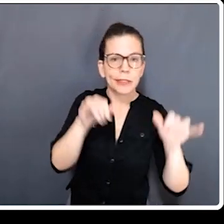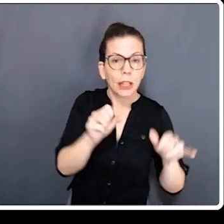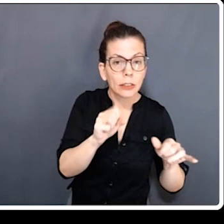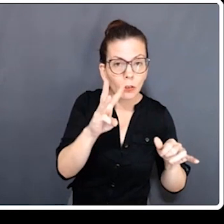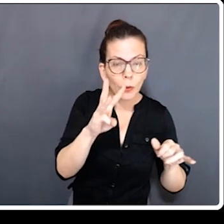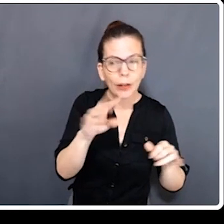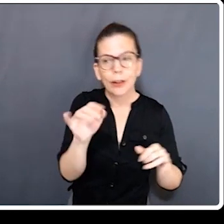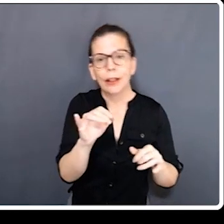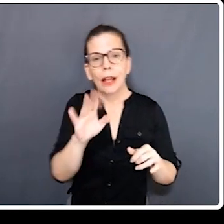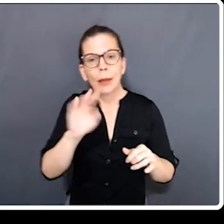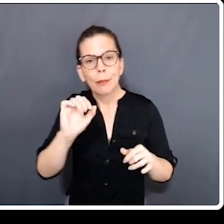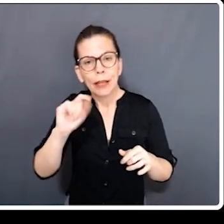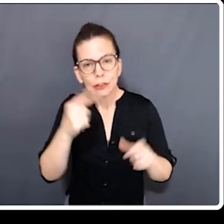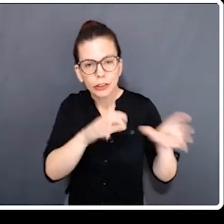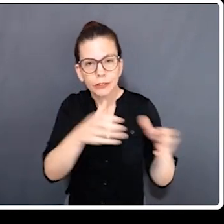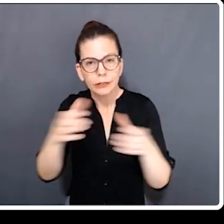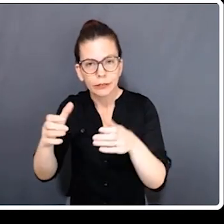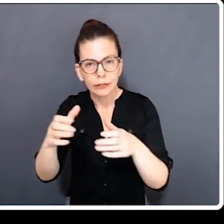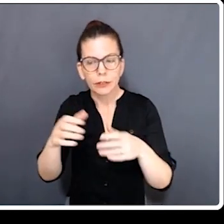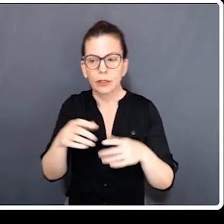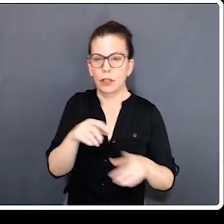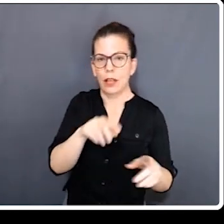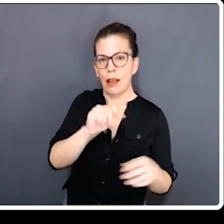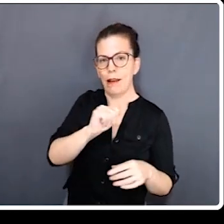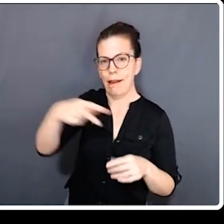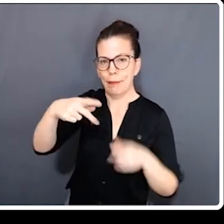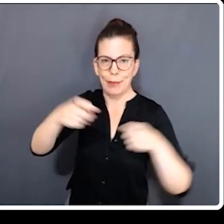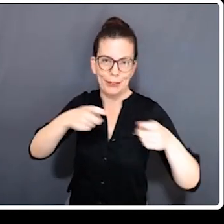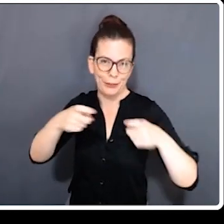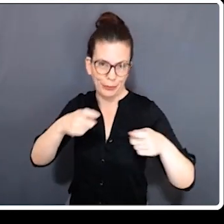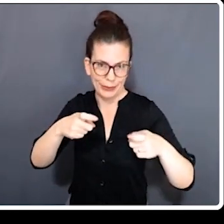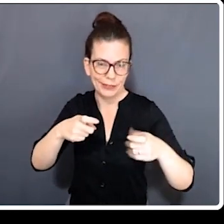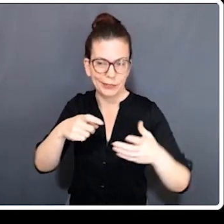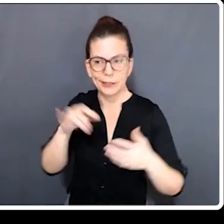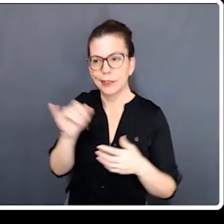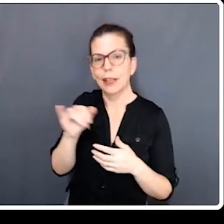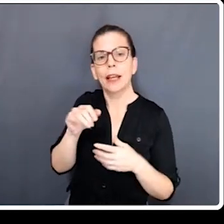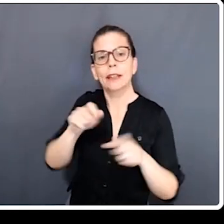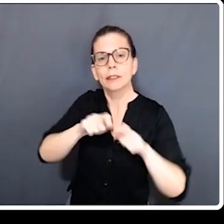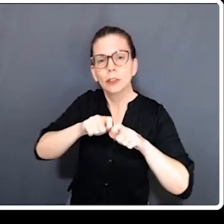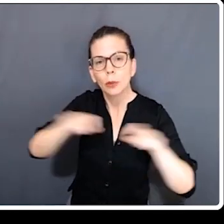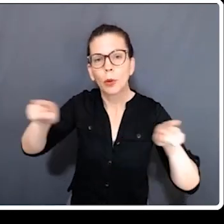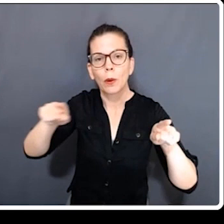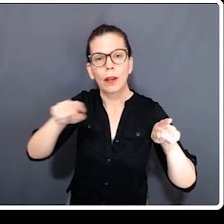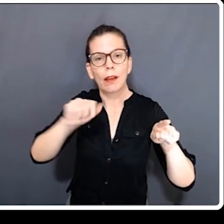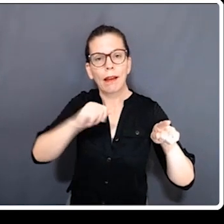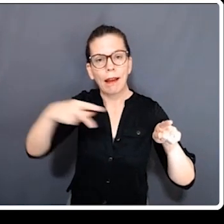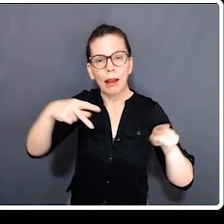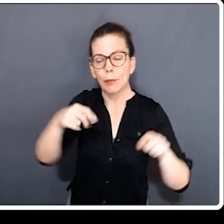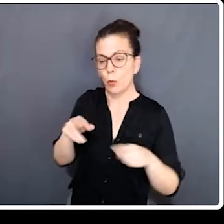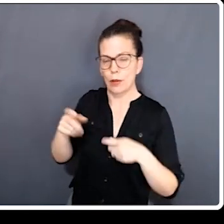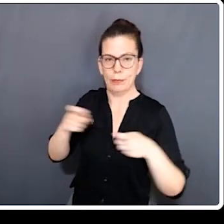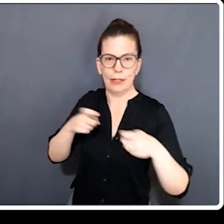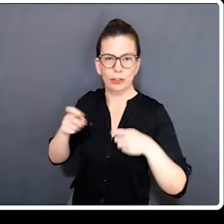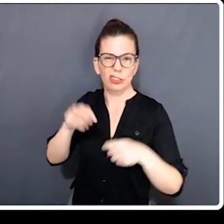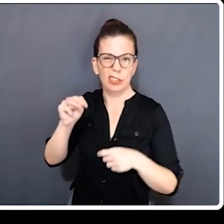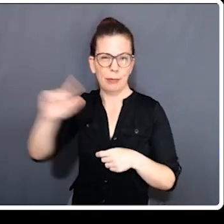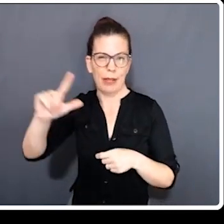So things like patching and application management. So things like deploying application or managing ML models